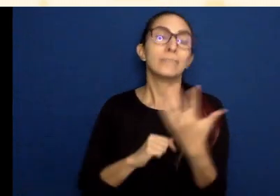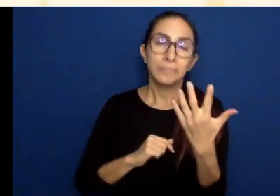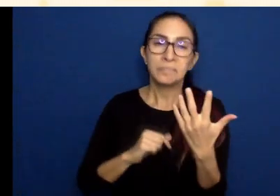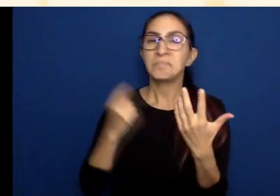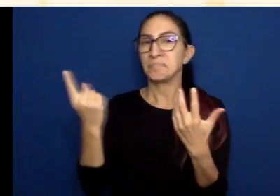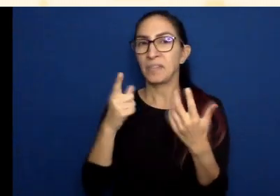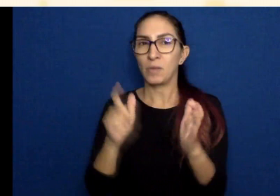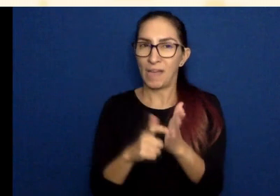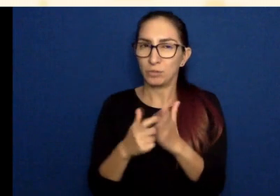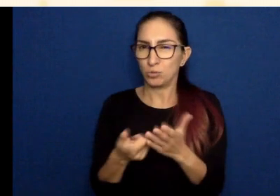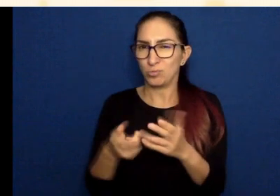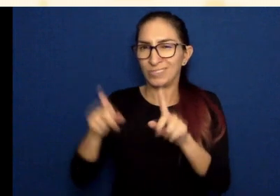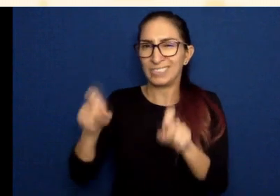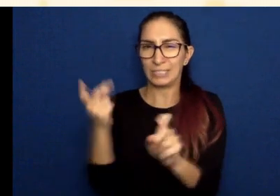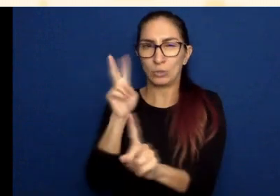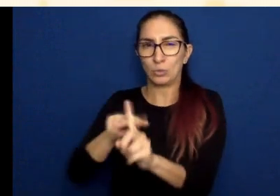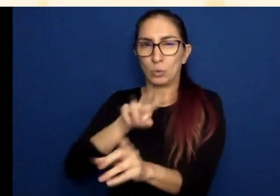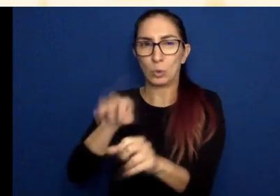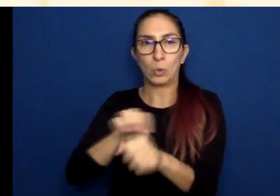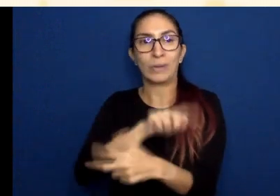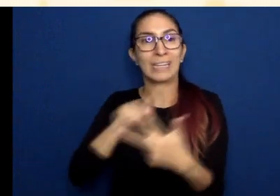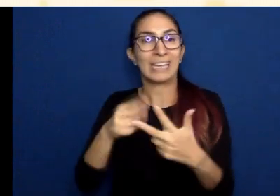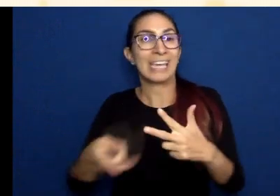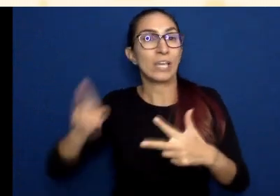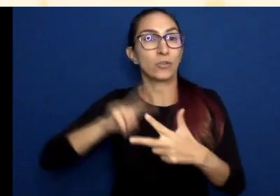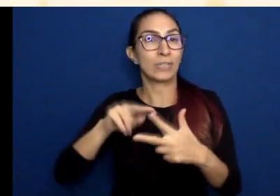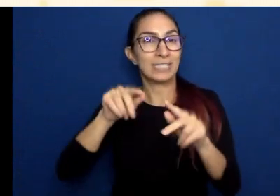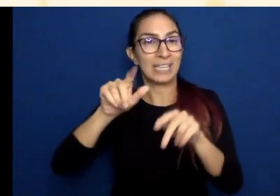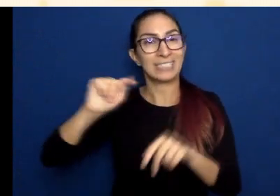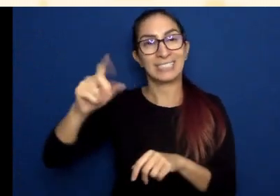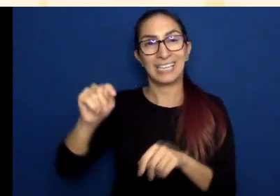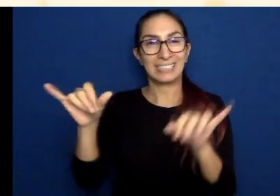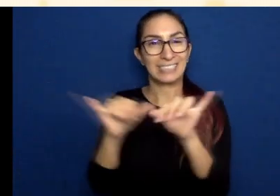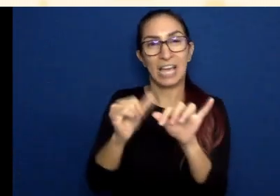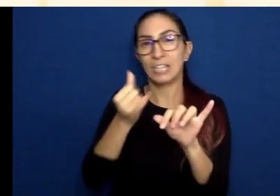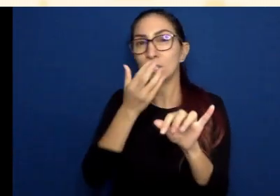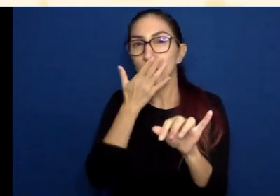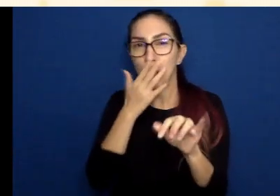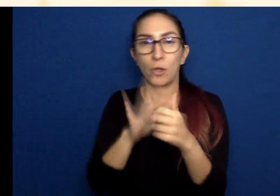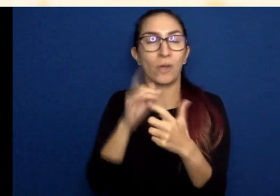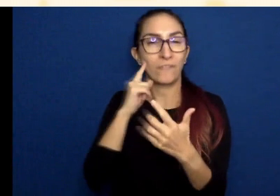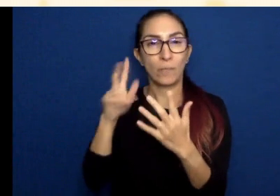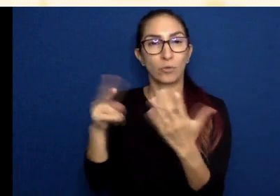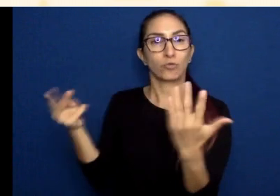The increased tech size font color from Reader view also needs to be included. And testing with a mouse, because now you can add a mouse